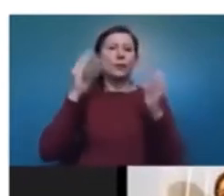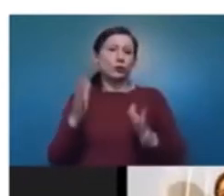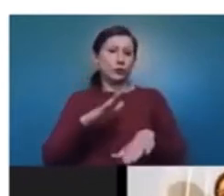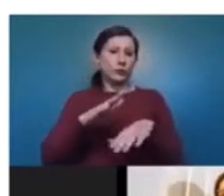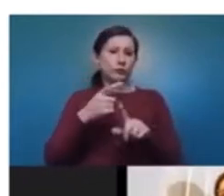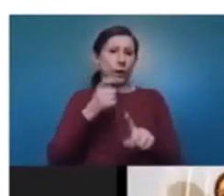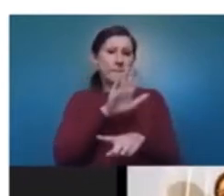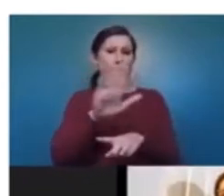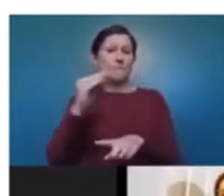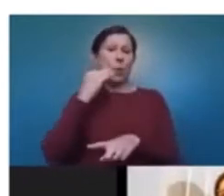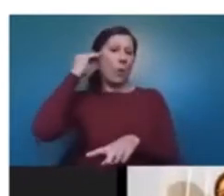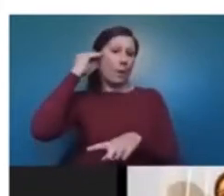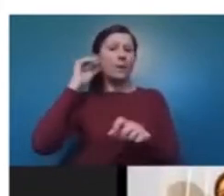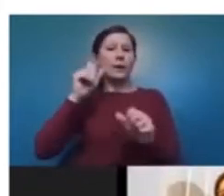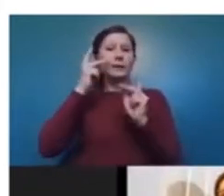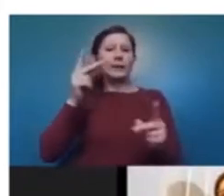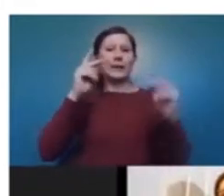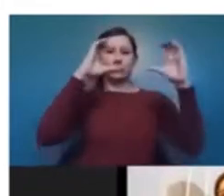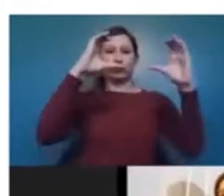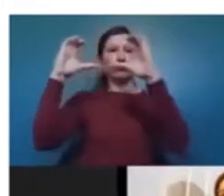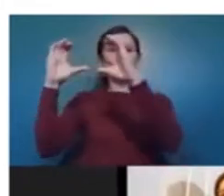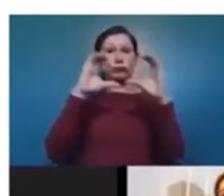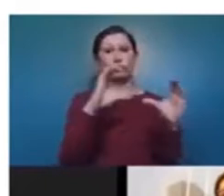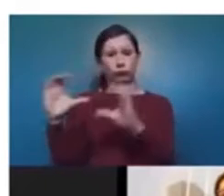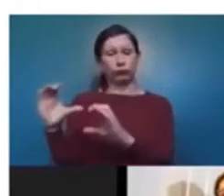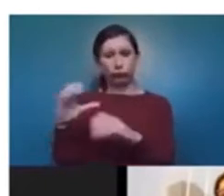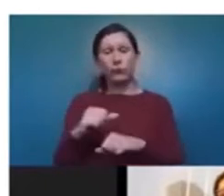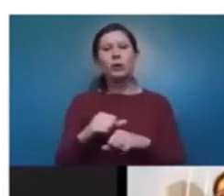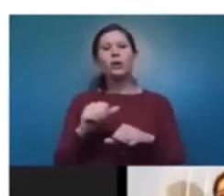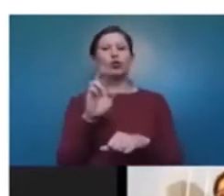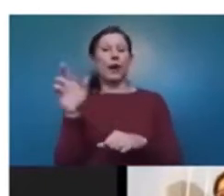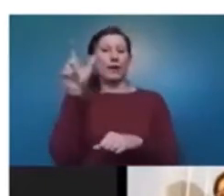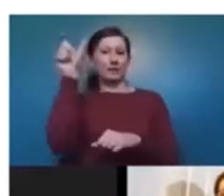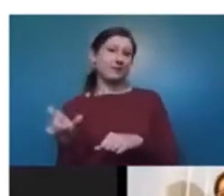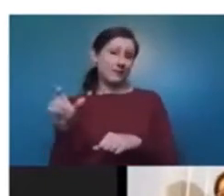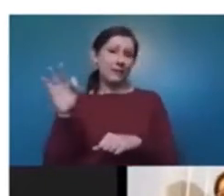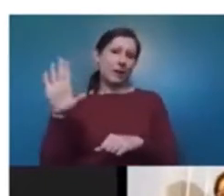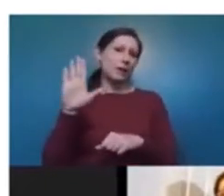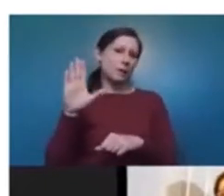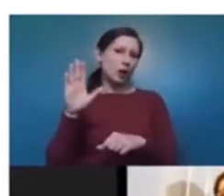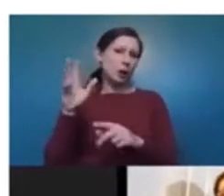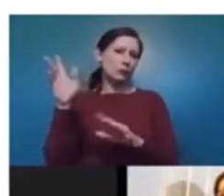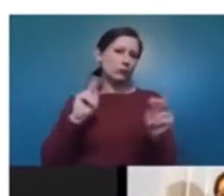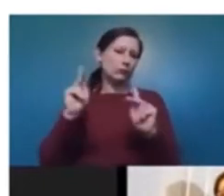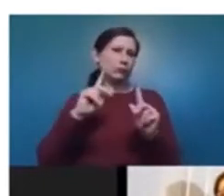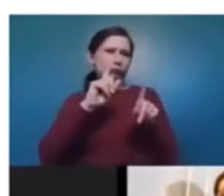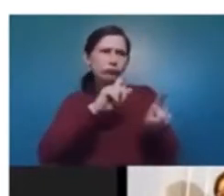different screens reading from the play while on the right, text scrolls with Facebook profiles asking questions about